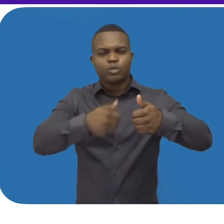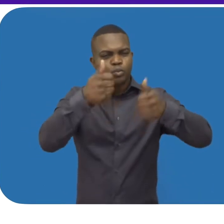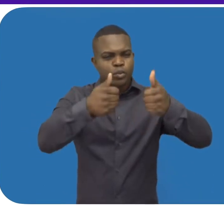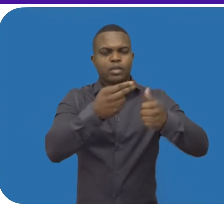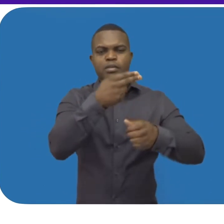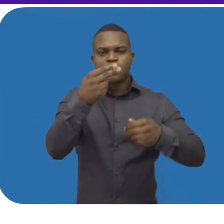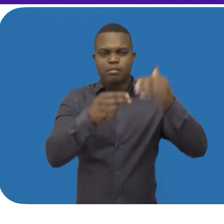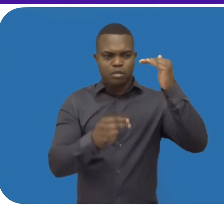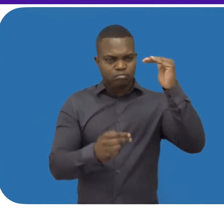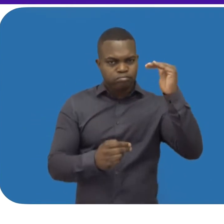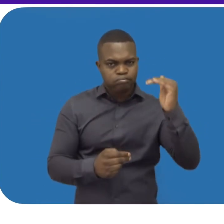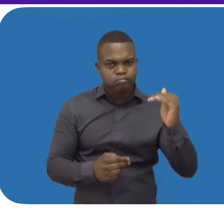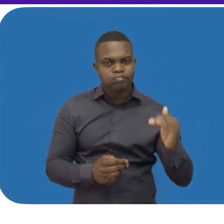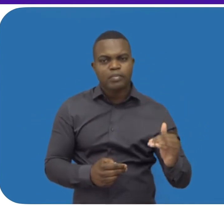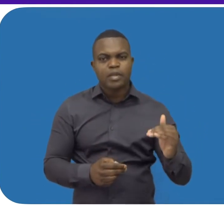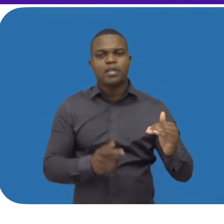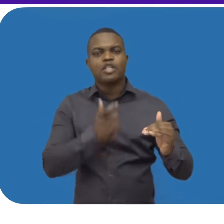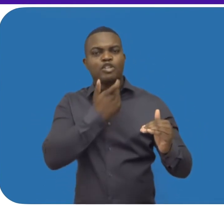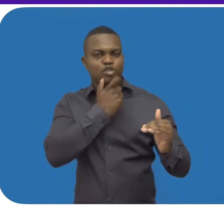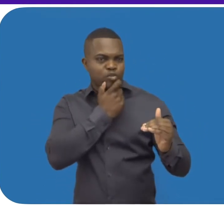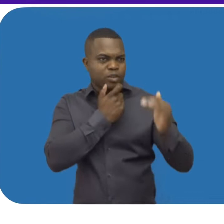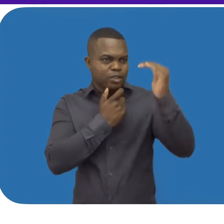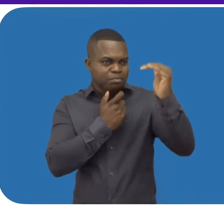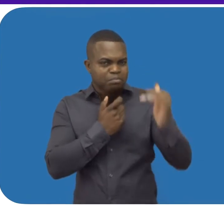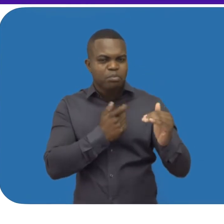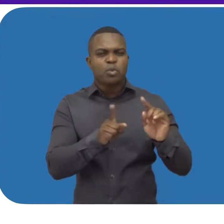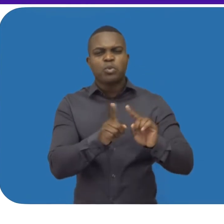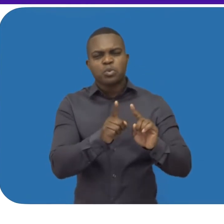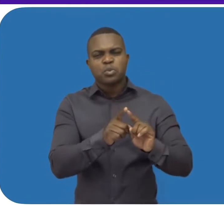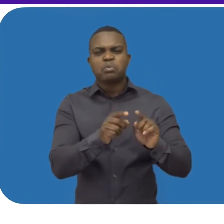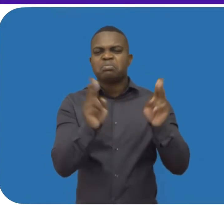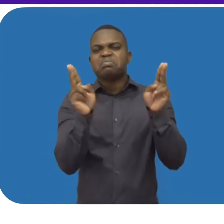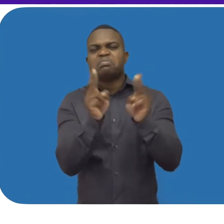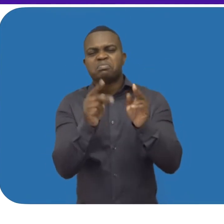The language index lists them by their most common English name and acronym,